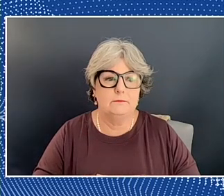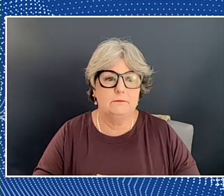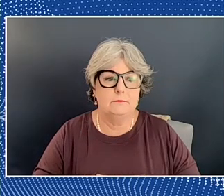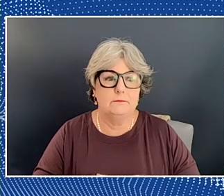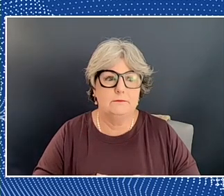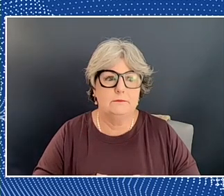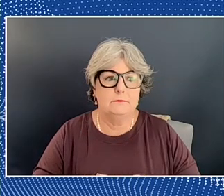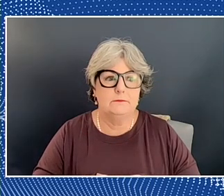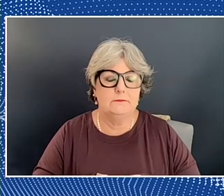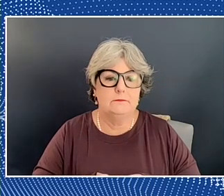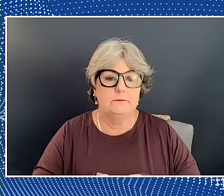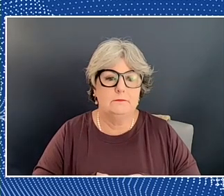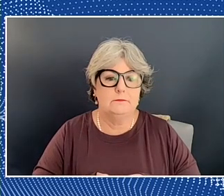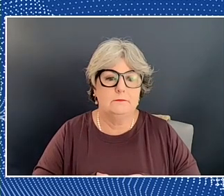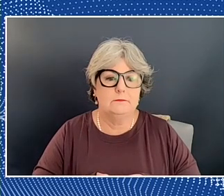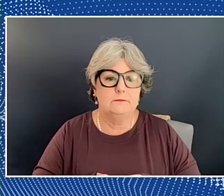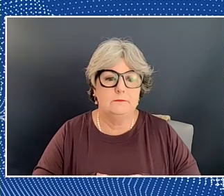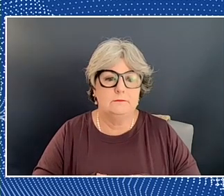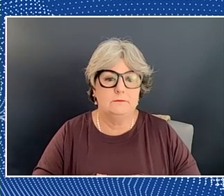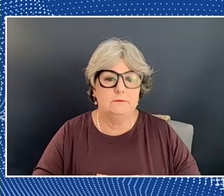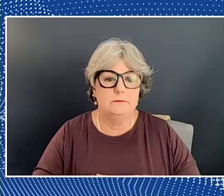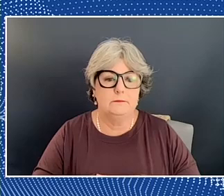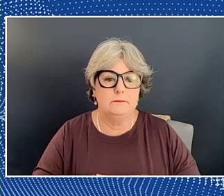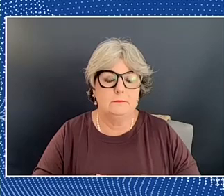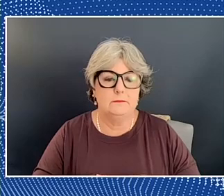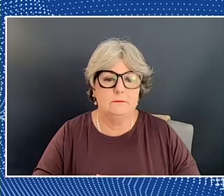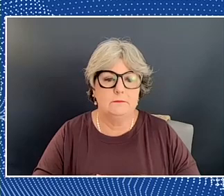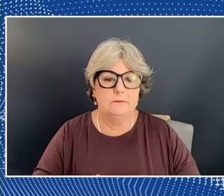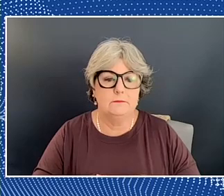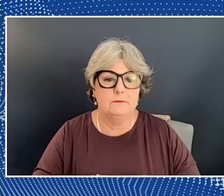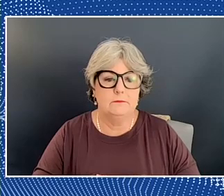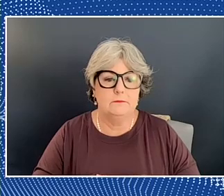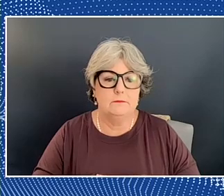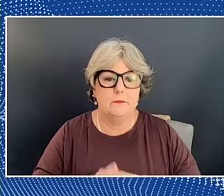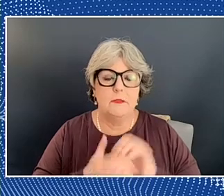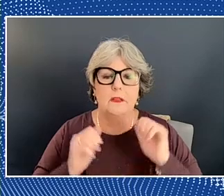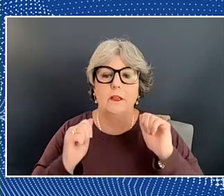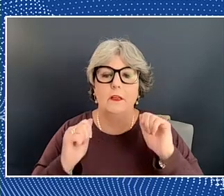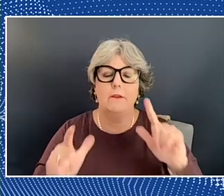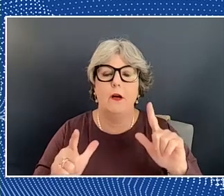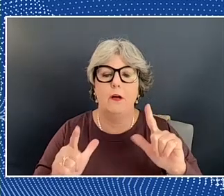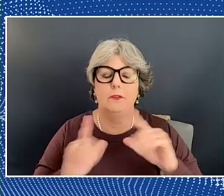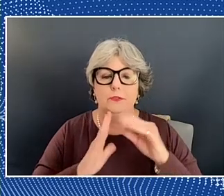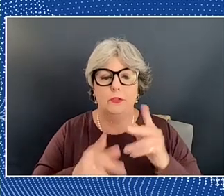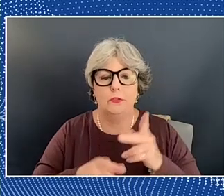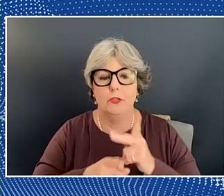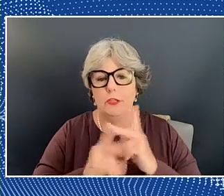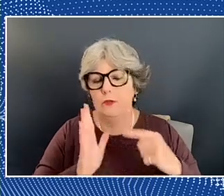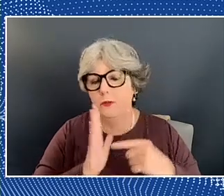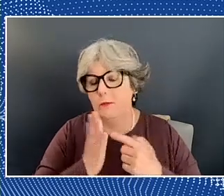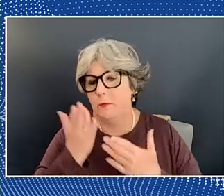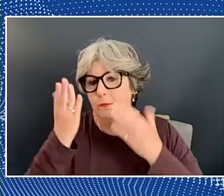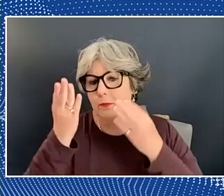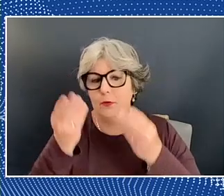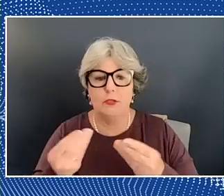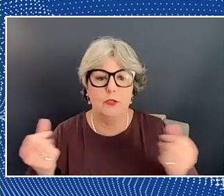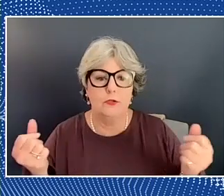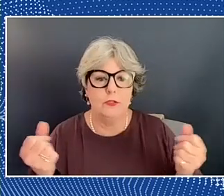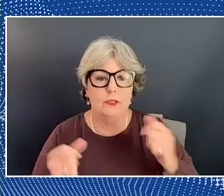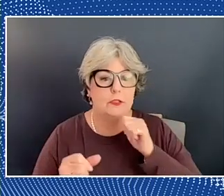The subject of my comments would include the cohort of all student loan debtors. The proposed solution will be at no cost to taxpayers.